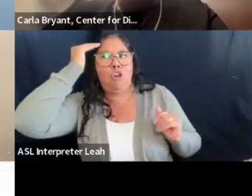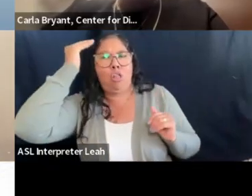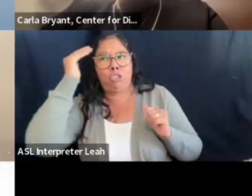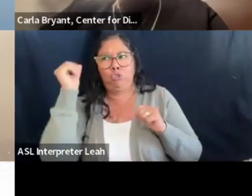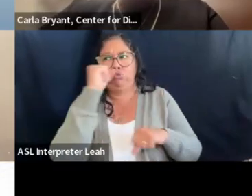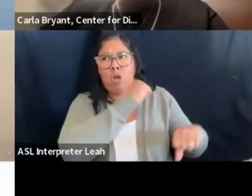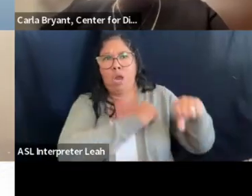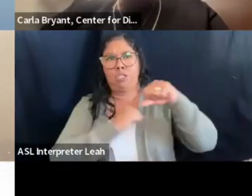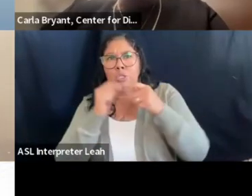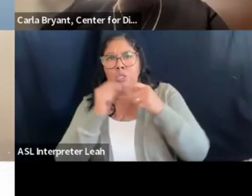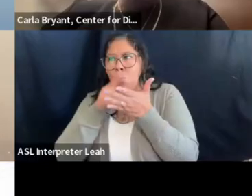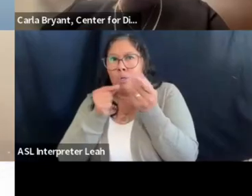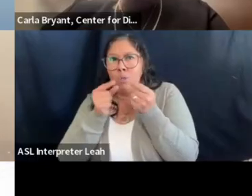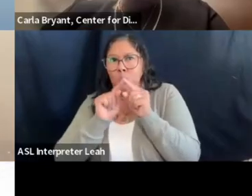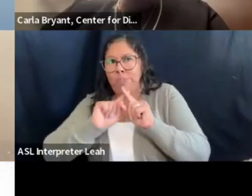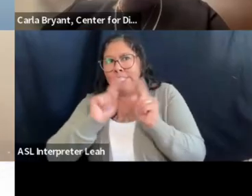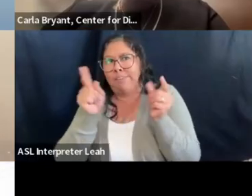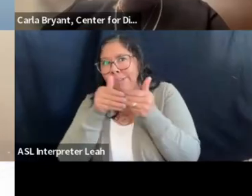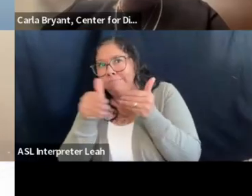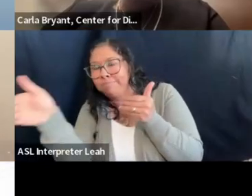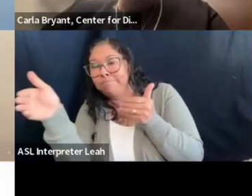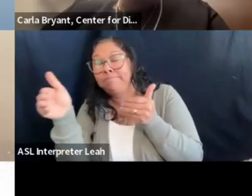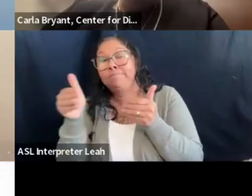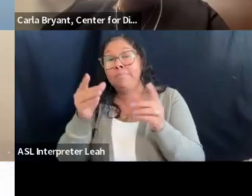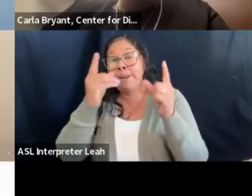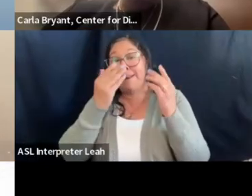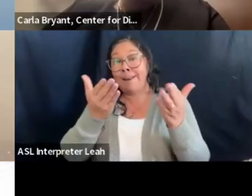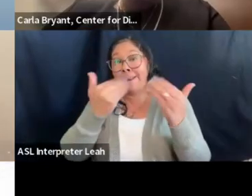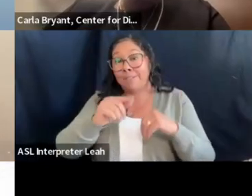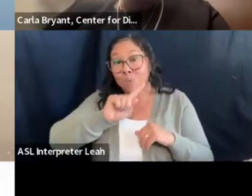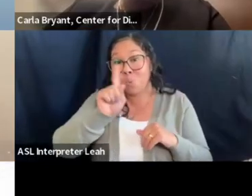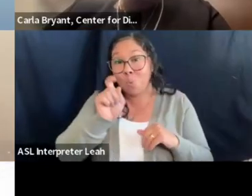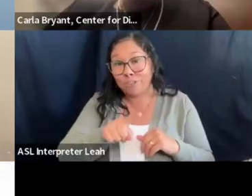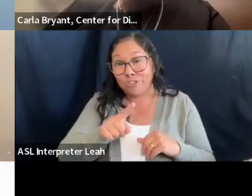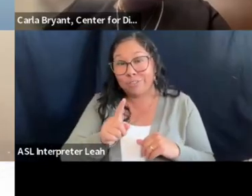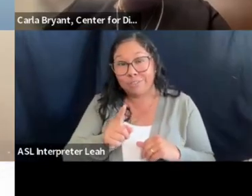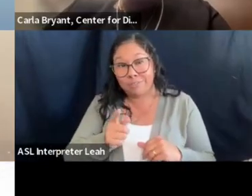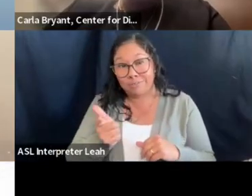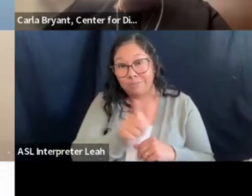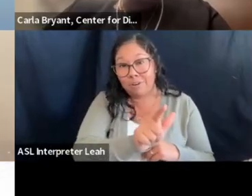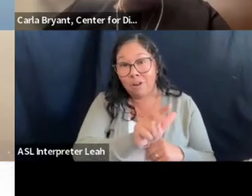We're going to move into our next question. I'm going to pass it over to Robin. Thank you.